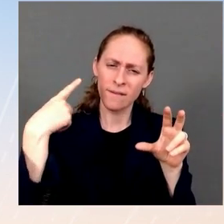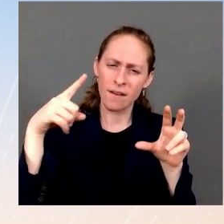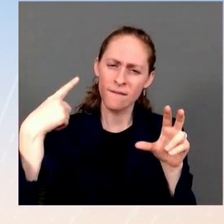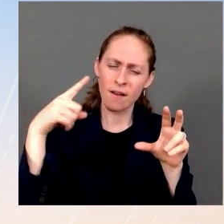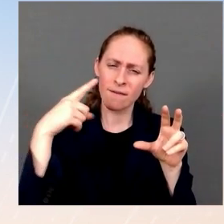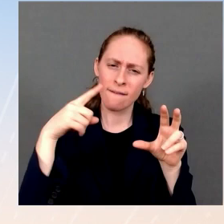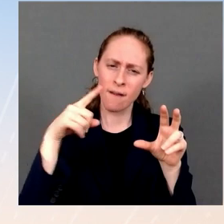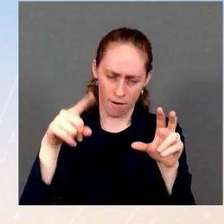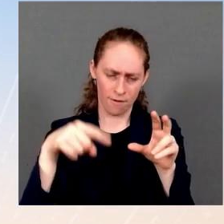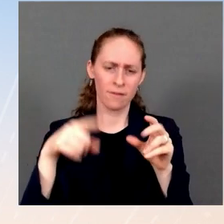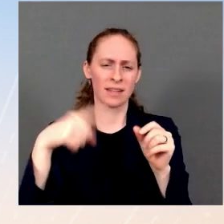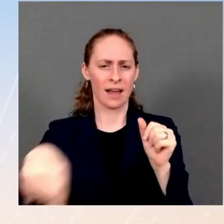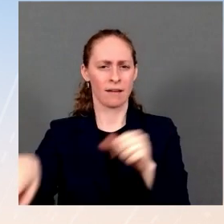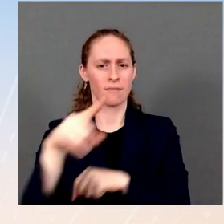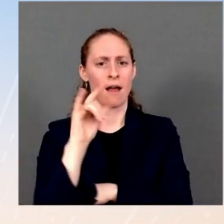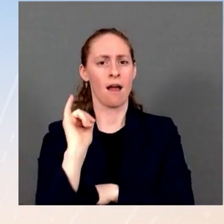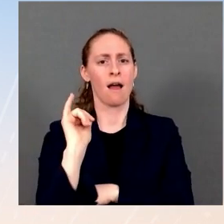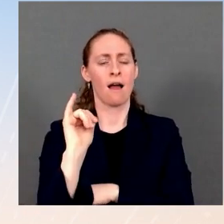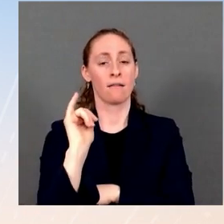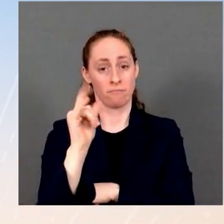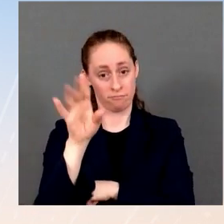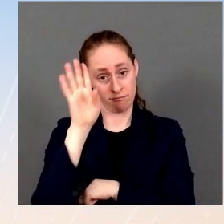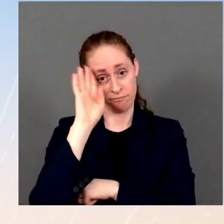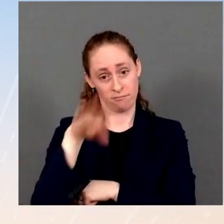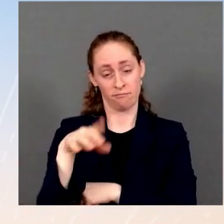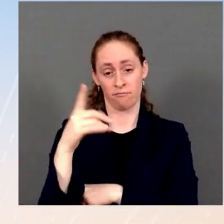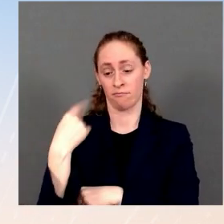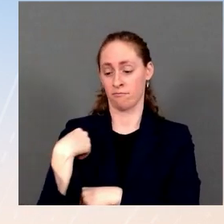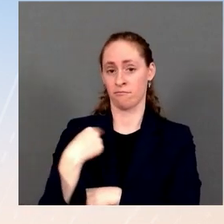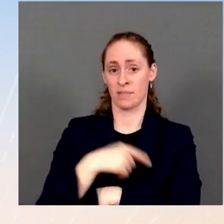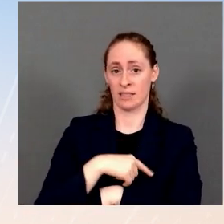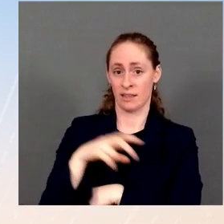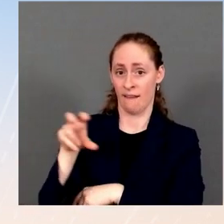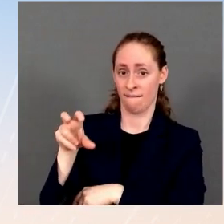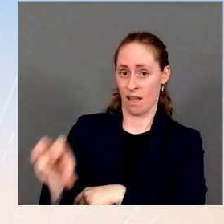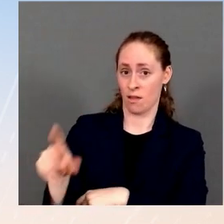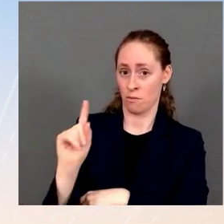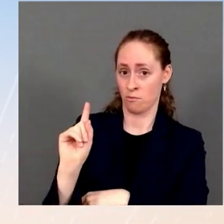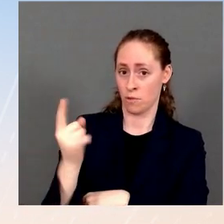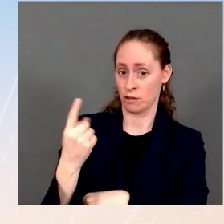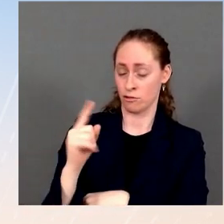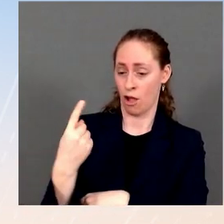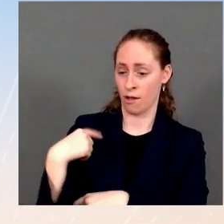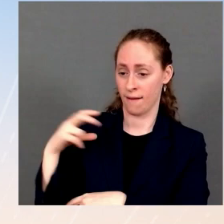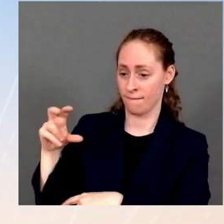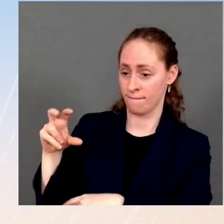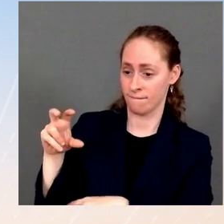It's going to unlock public health benefits. It's going to help revitalize communities left out and left behind.